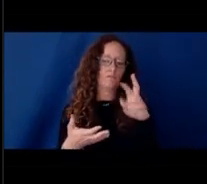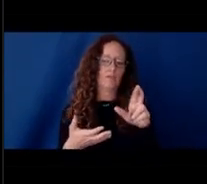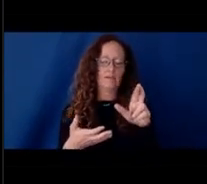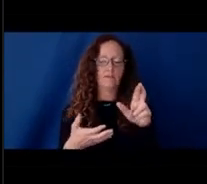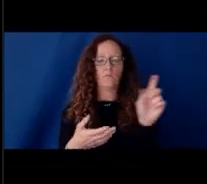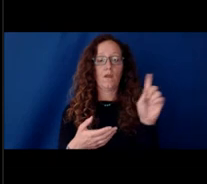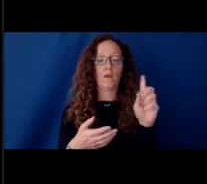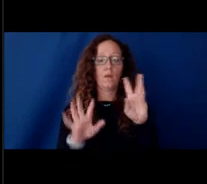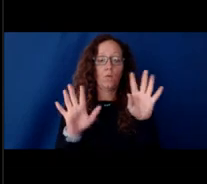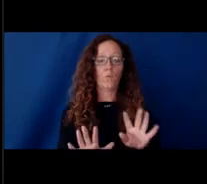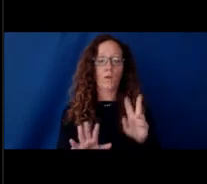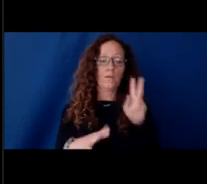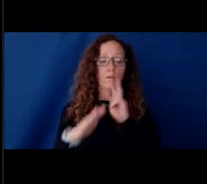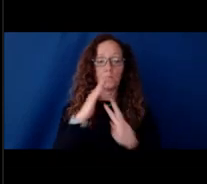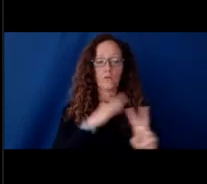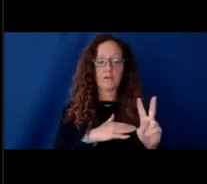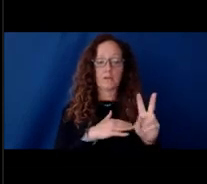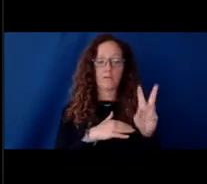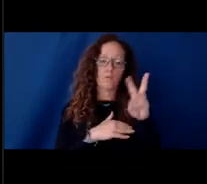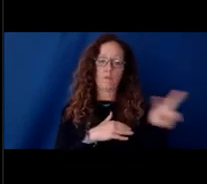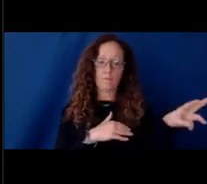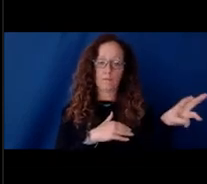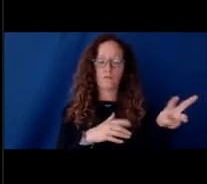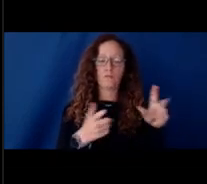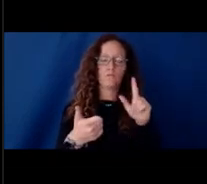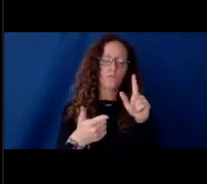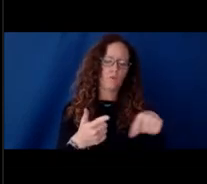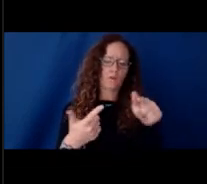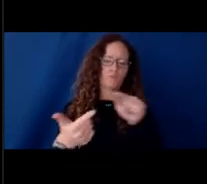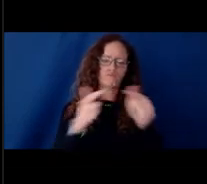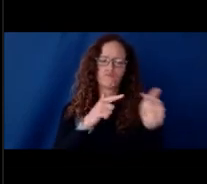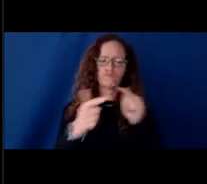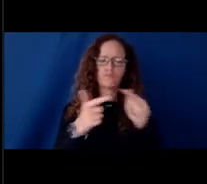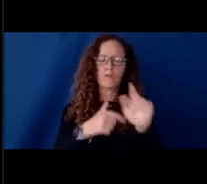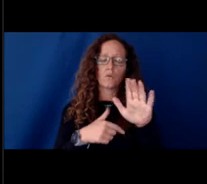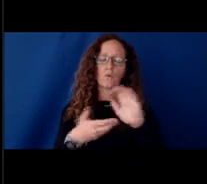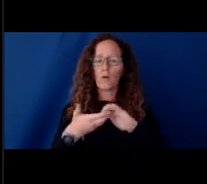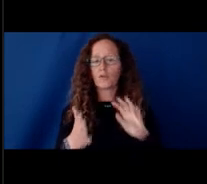interactive webpage that provides a way for you and your partners to look at the live HeatRisk